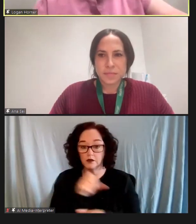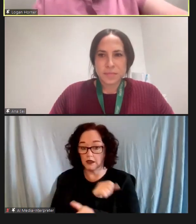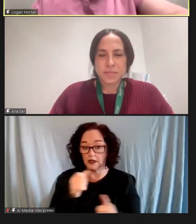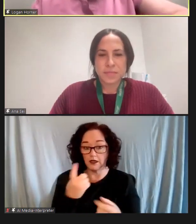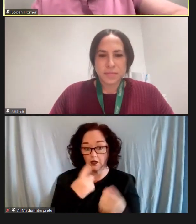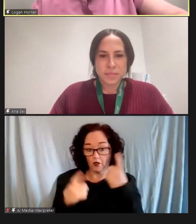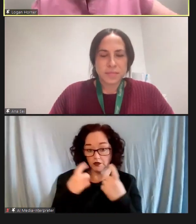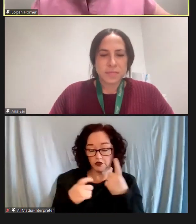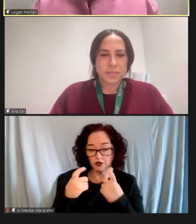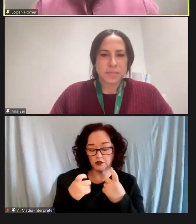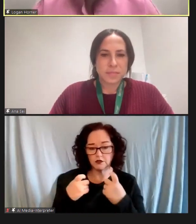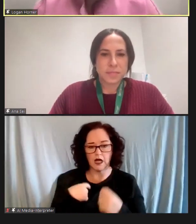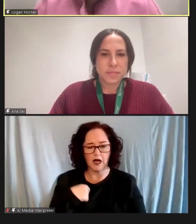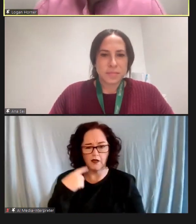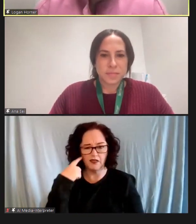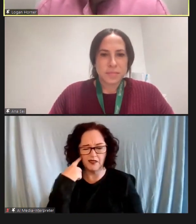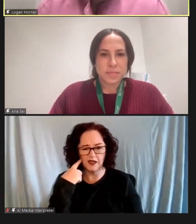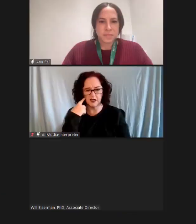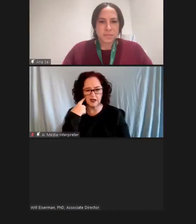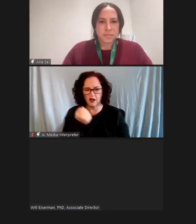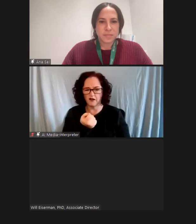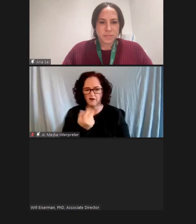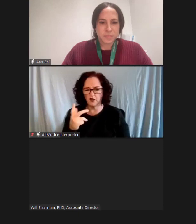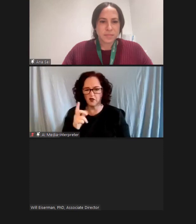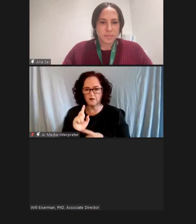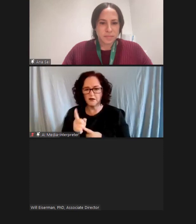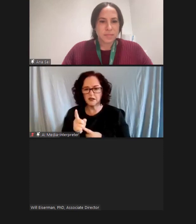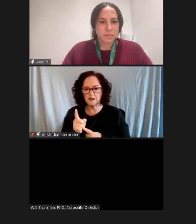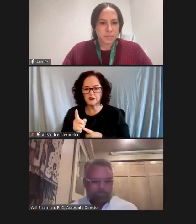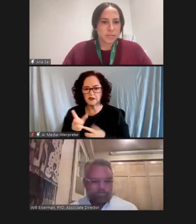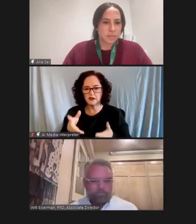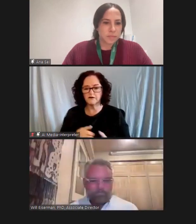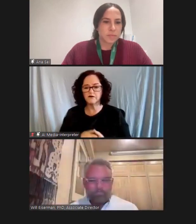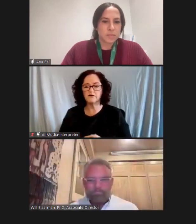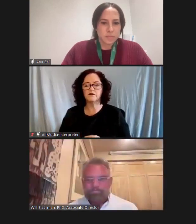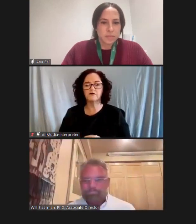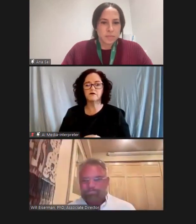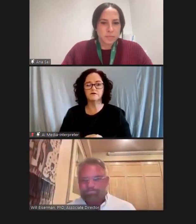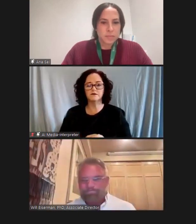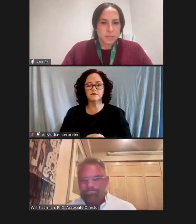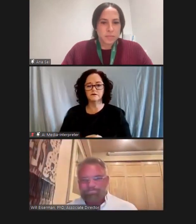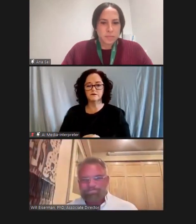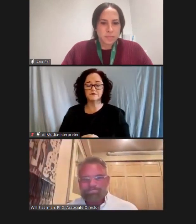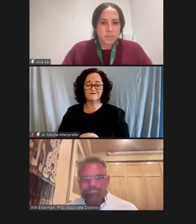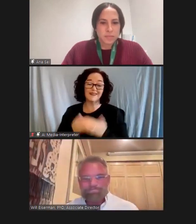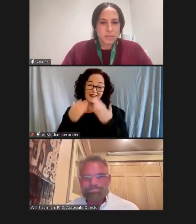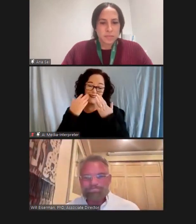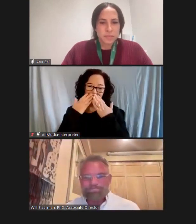do have a few moments for those so thank